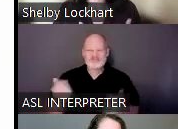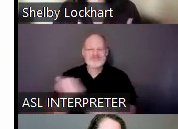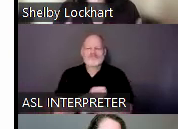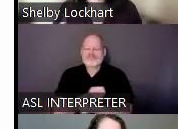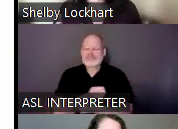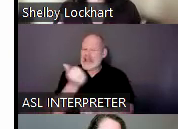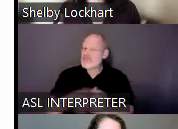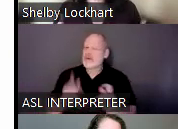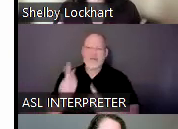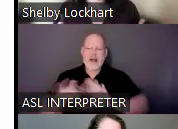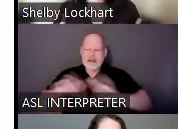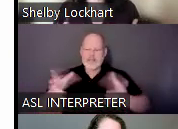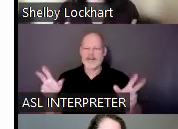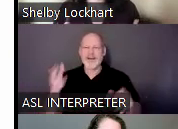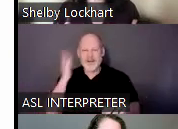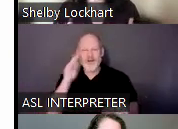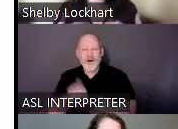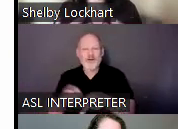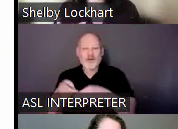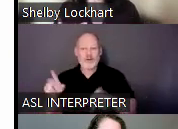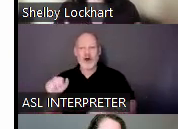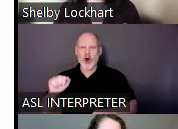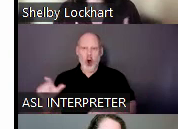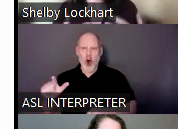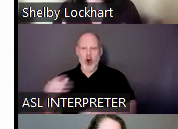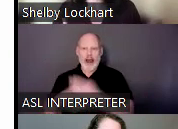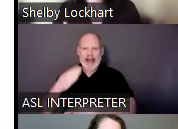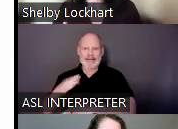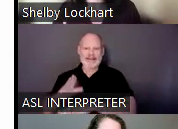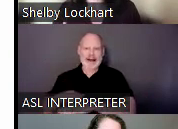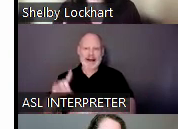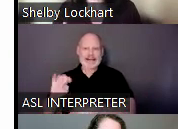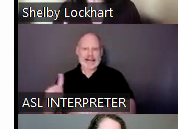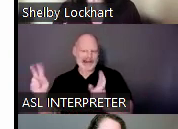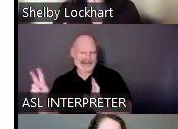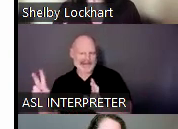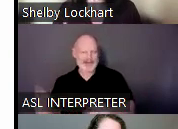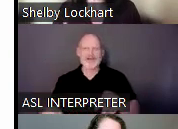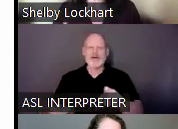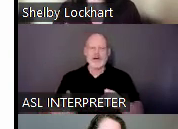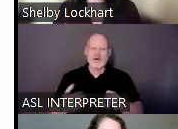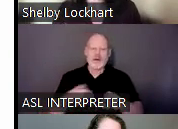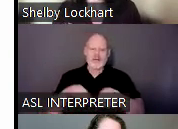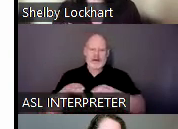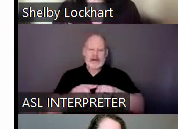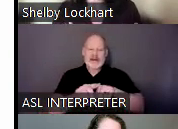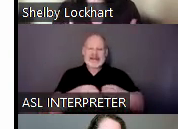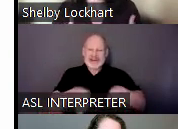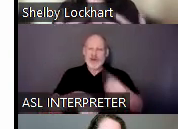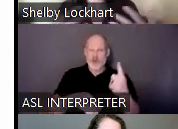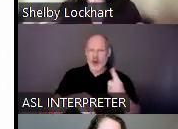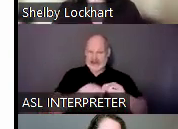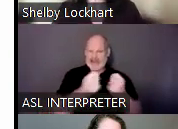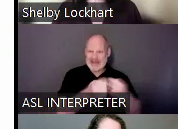all-hands-on-deck approach; so it means that there is this Tier 1 team that can make connections with